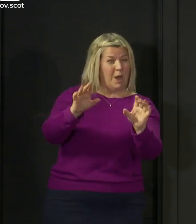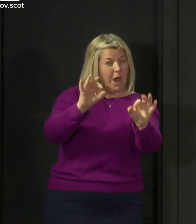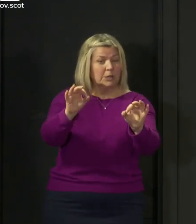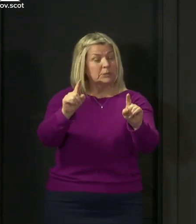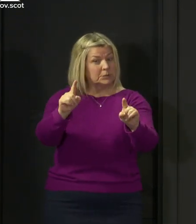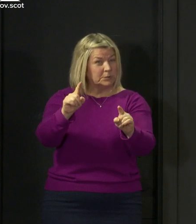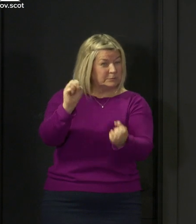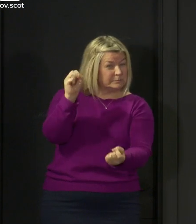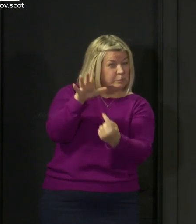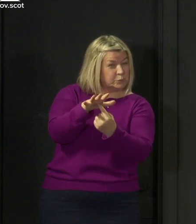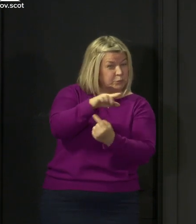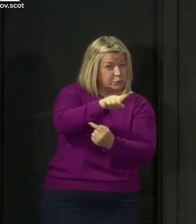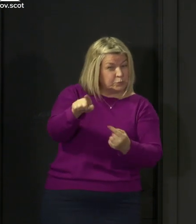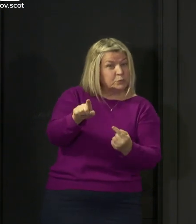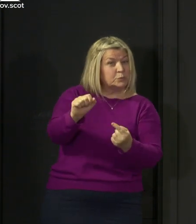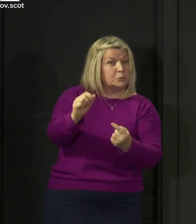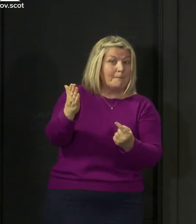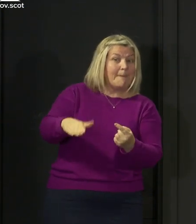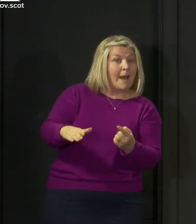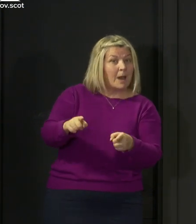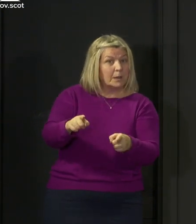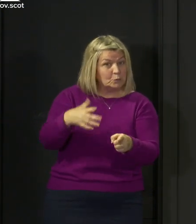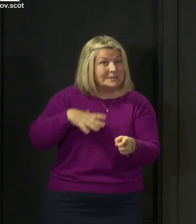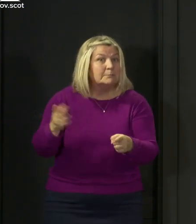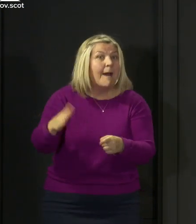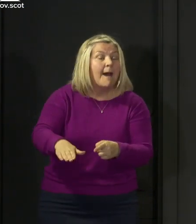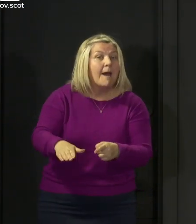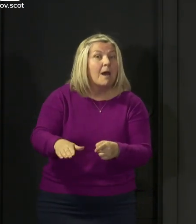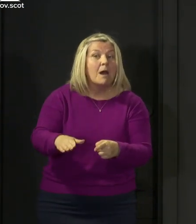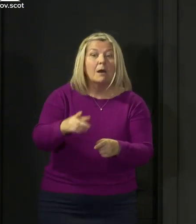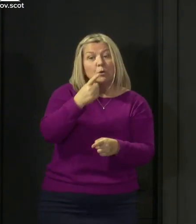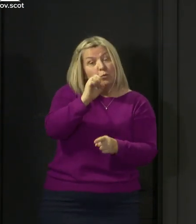to the well-being of the country, and if so, can they allow workers to work from home,